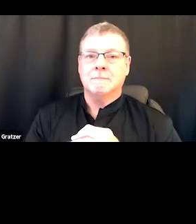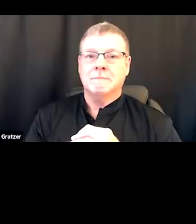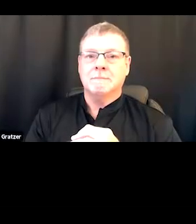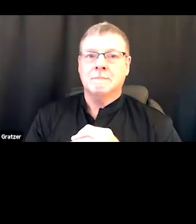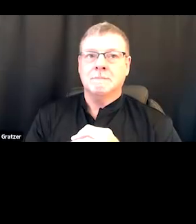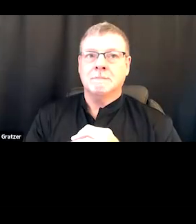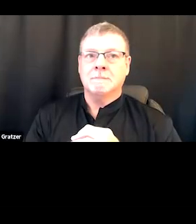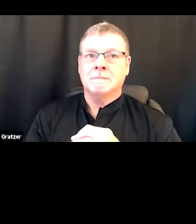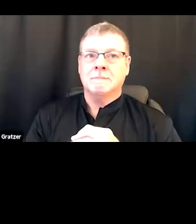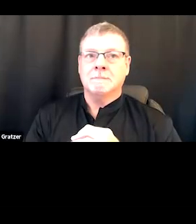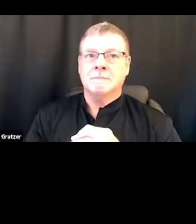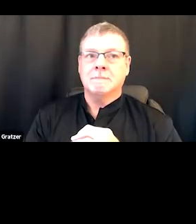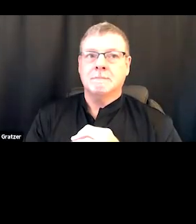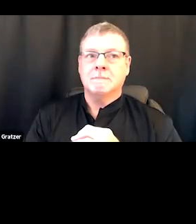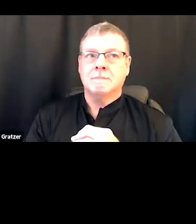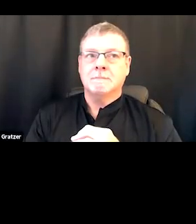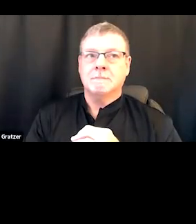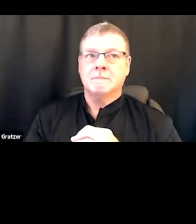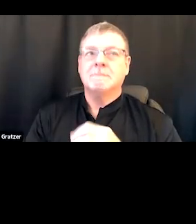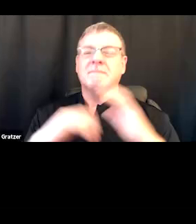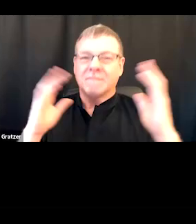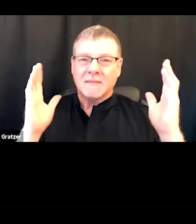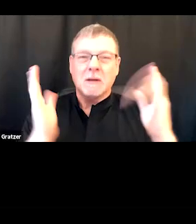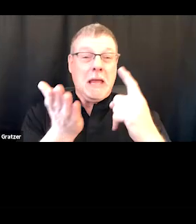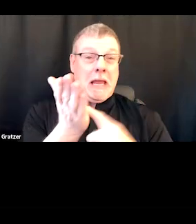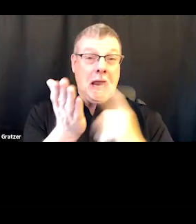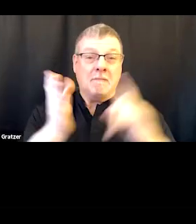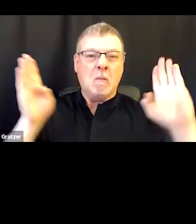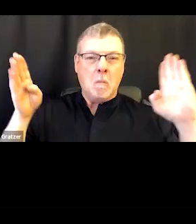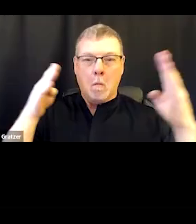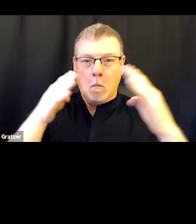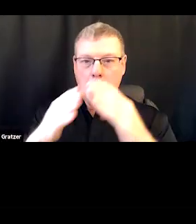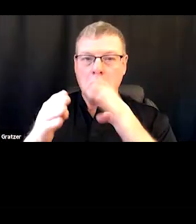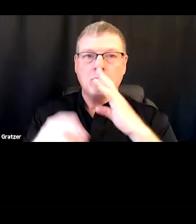So again, I'll narrow the scope of this conversation to specifically talk about HEART,